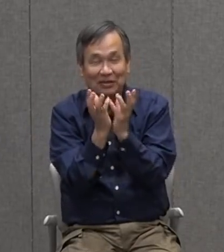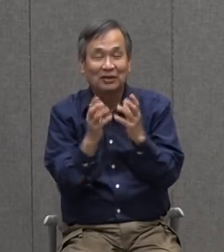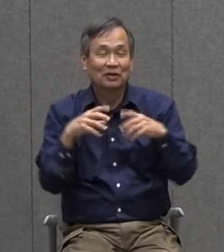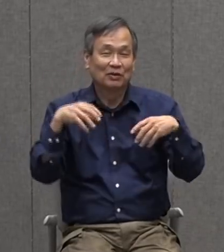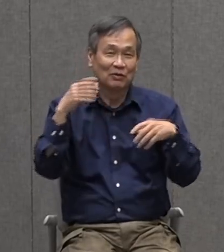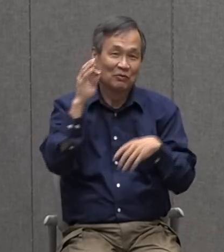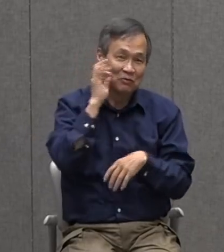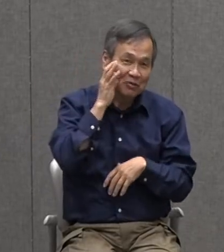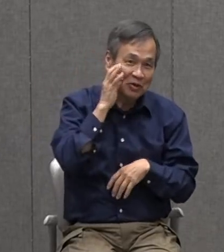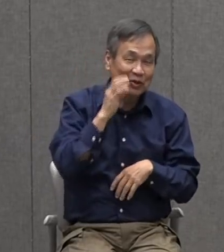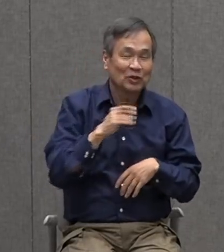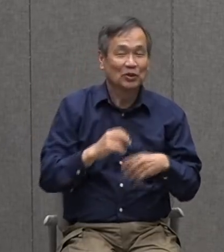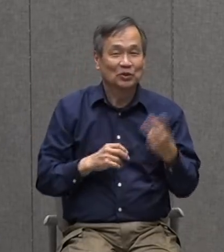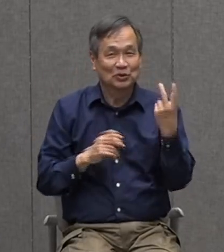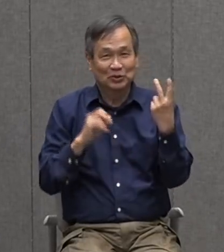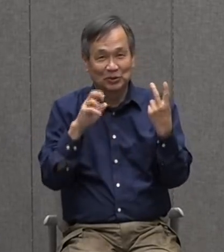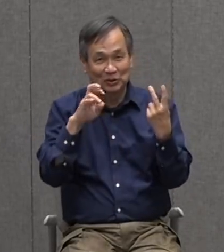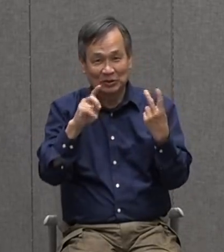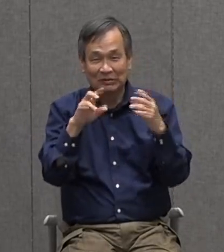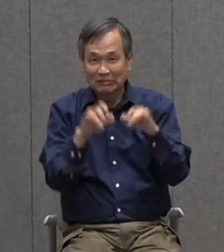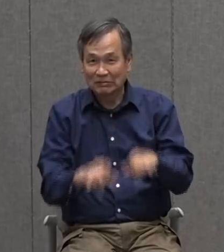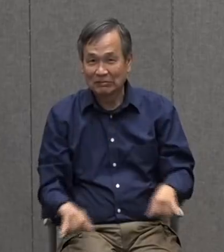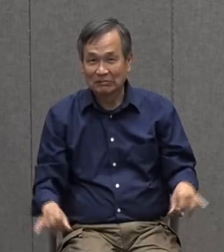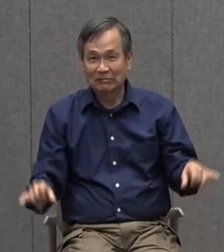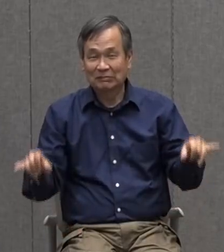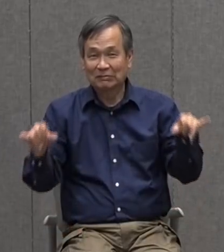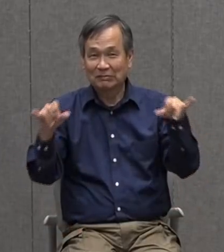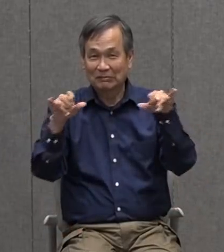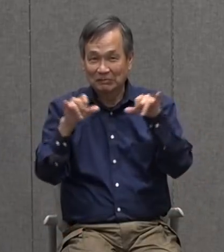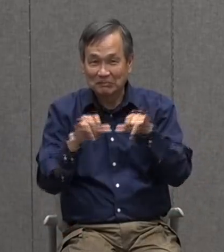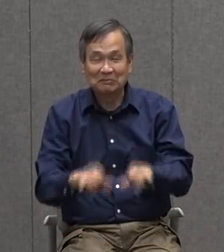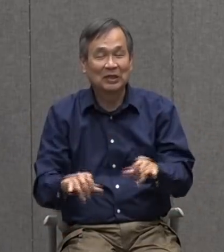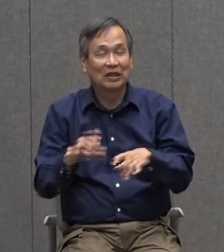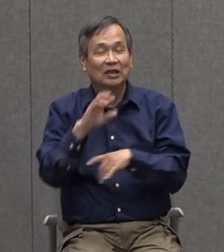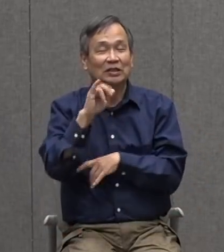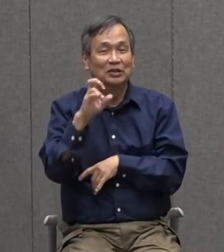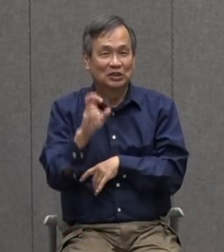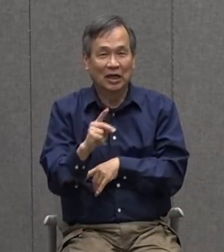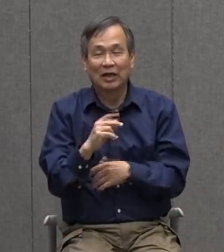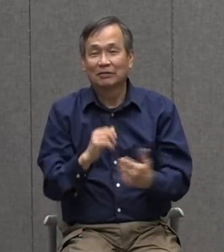and two seeds were produced as well. Again, Jack ate one seed and buried the other.